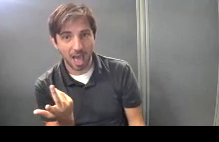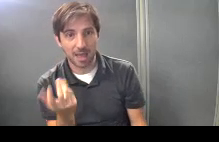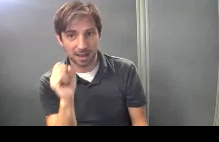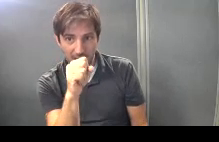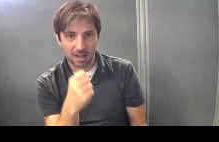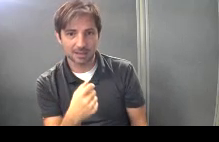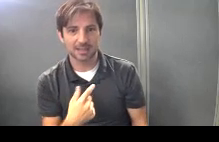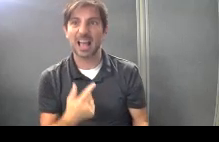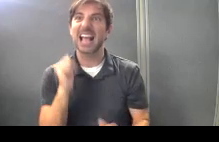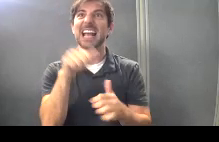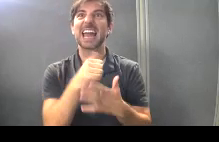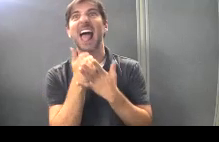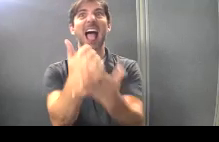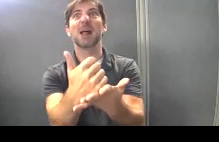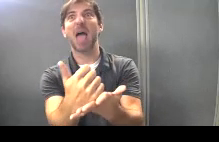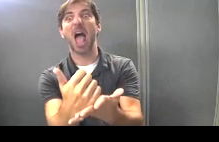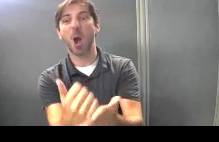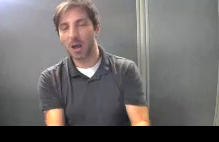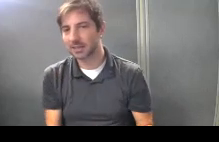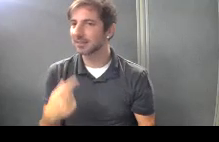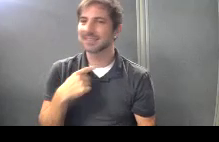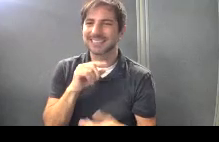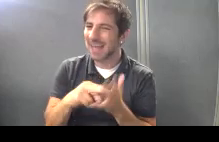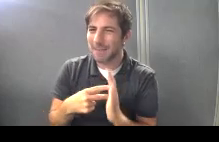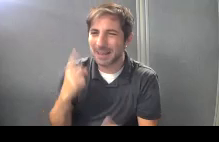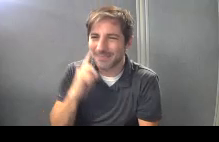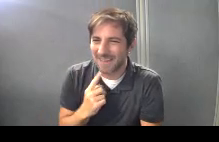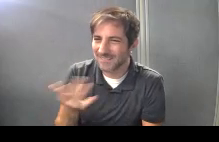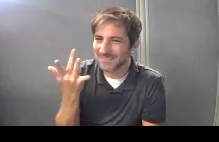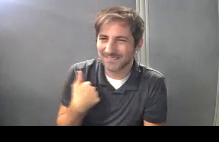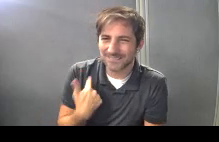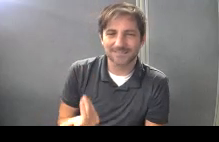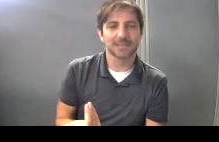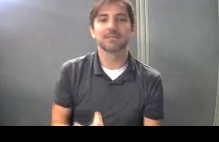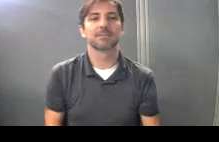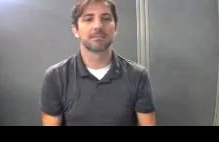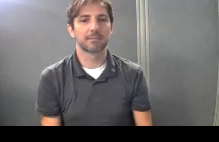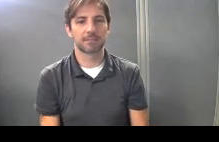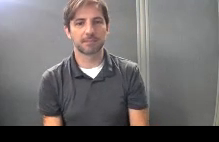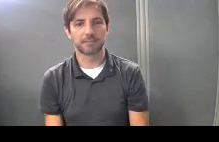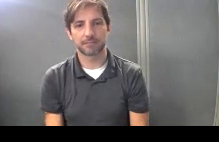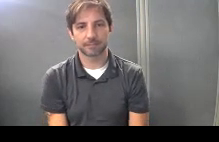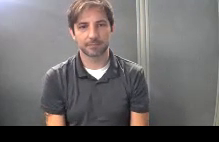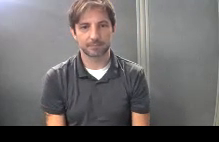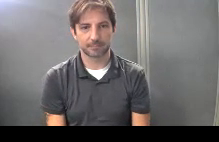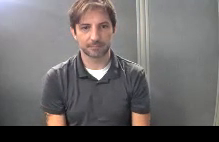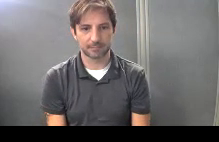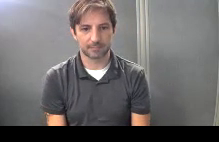DOES NOT MEAN I'M DEAF.